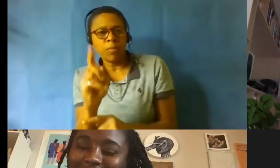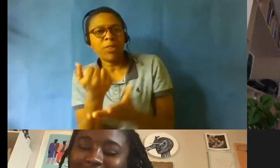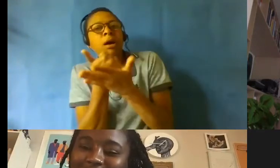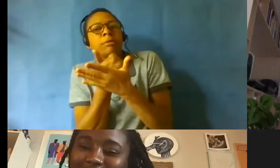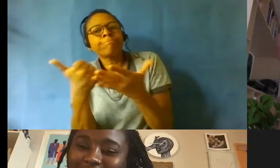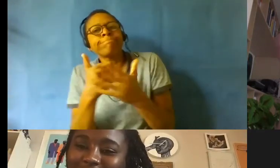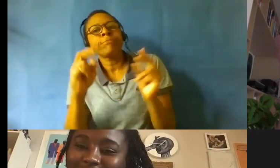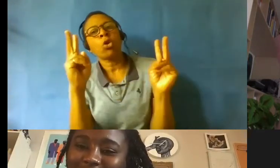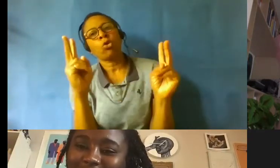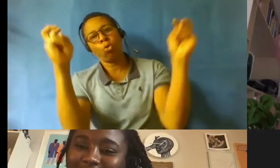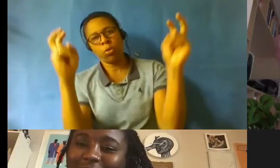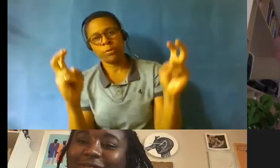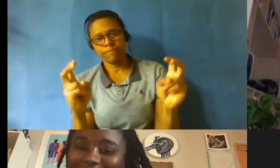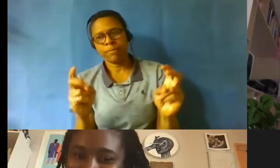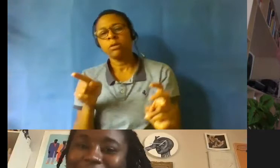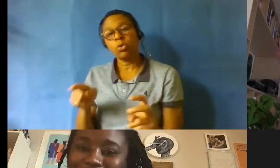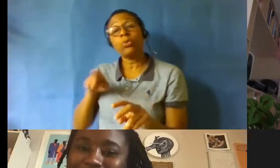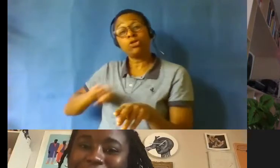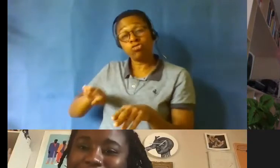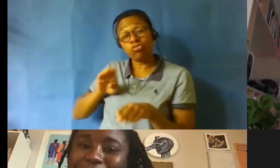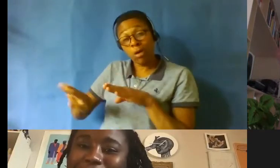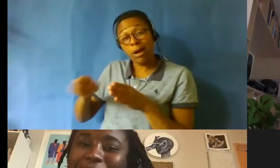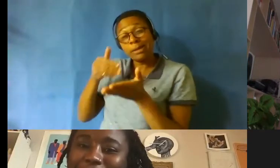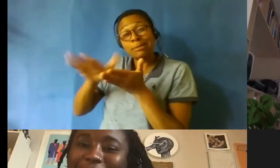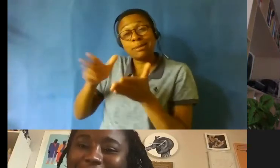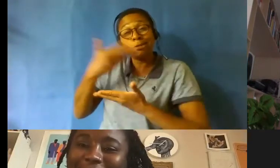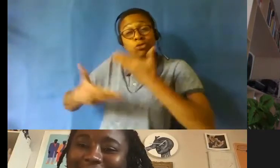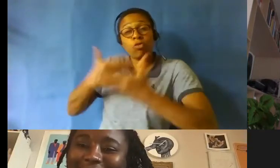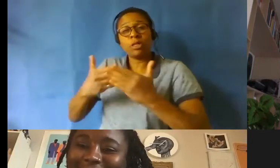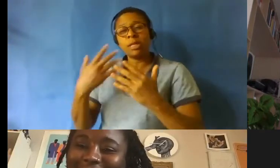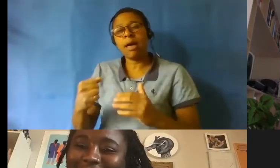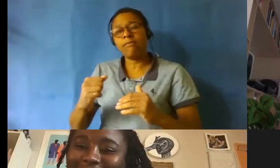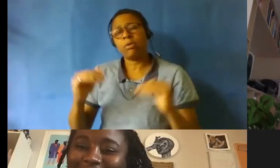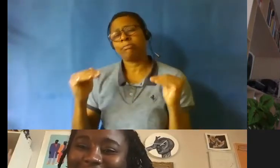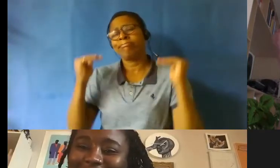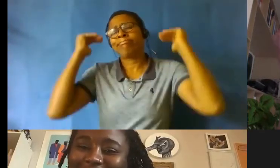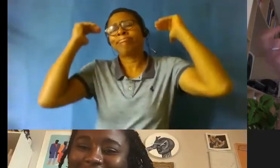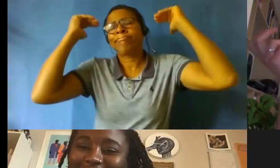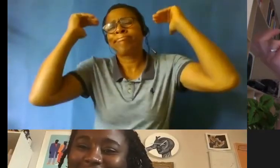of high drama and the people who are often born with congenital disabilities